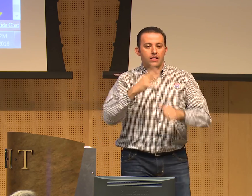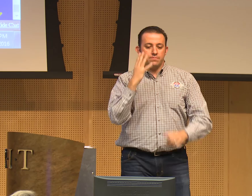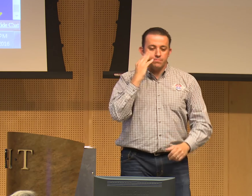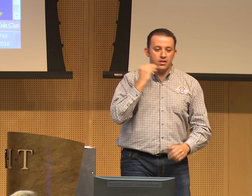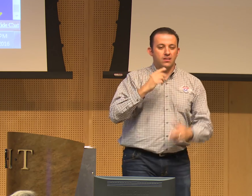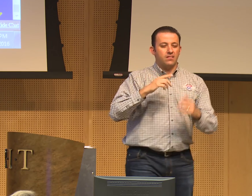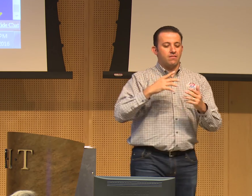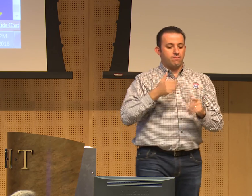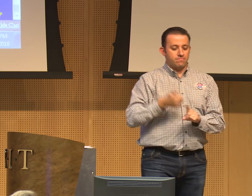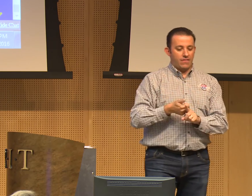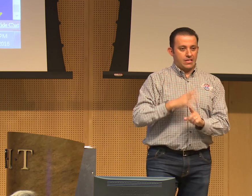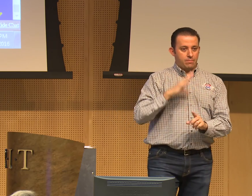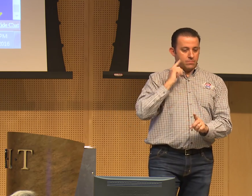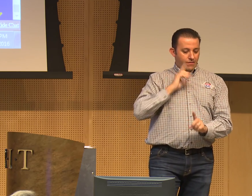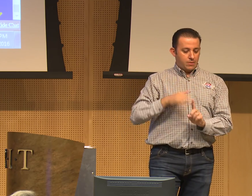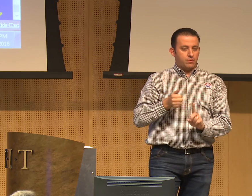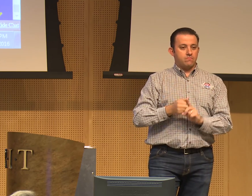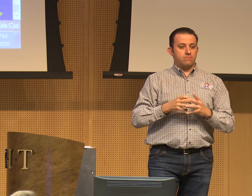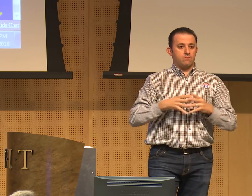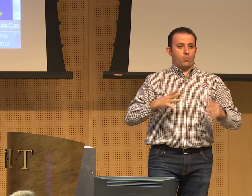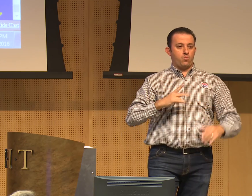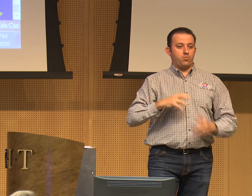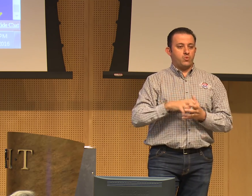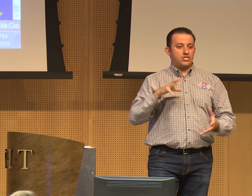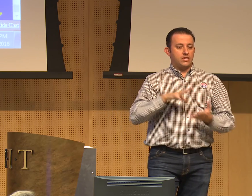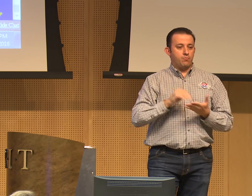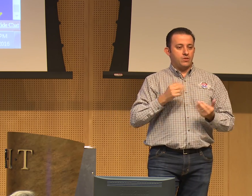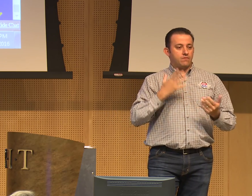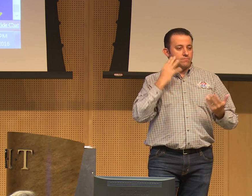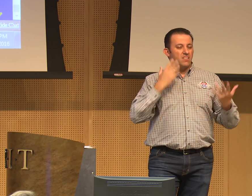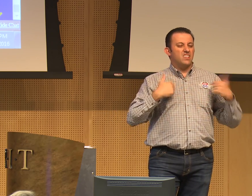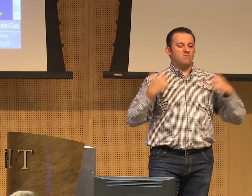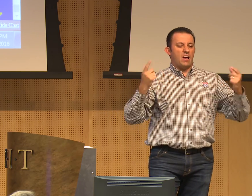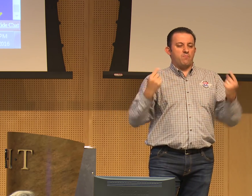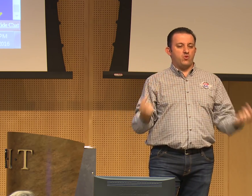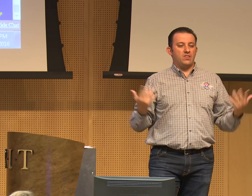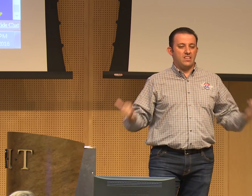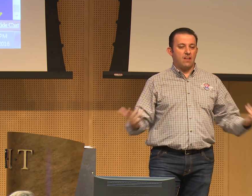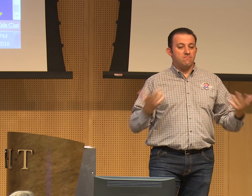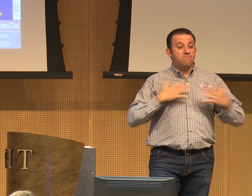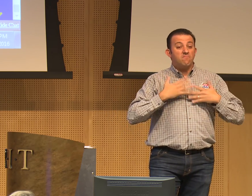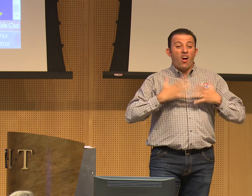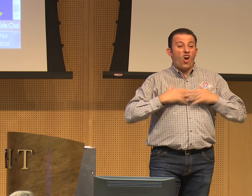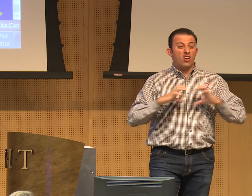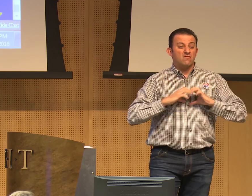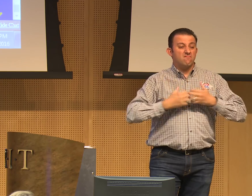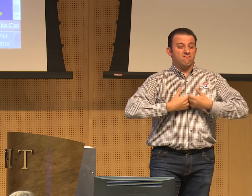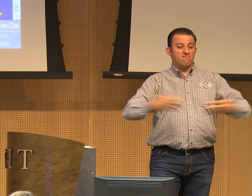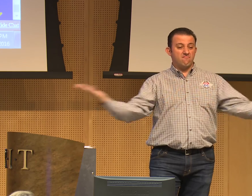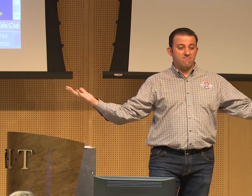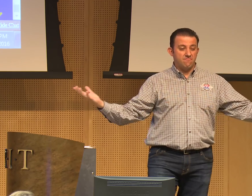He shares his experience, and he's talking about deafness, right, and how deaf people travel, and that's what I'm inspired to do, right? My heart is wide open,